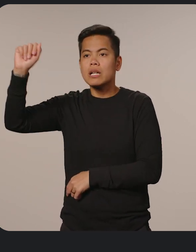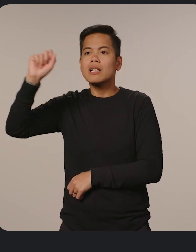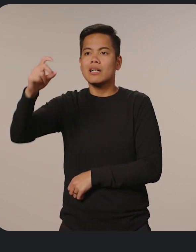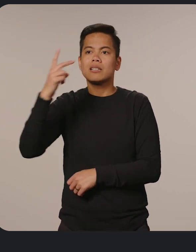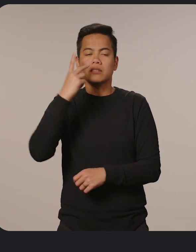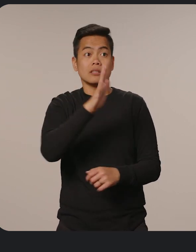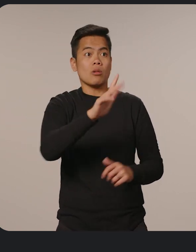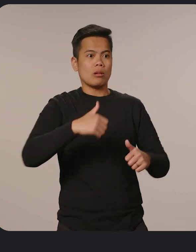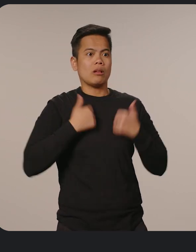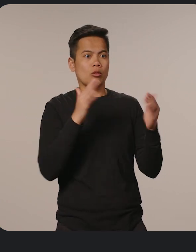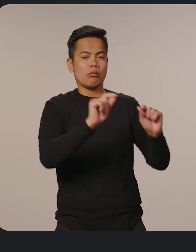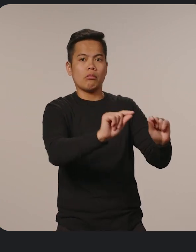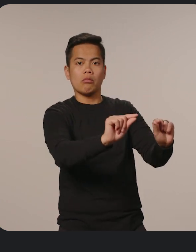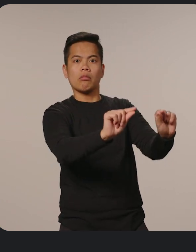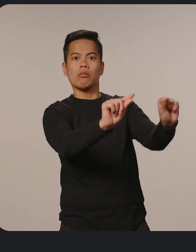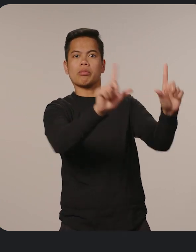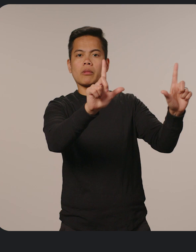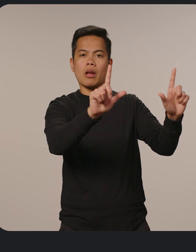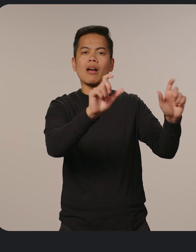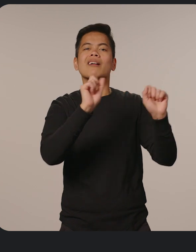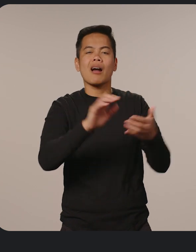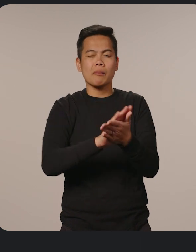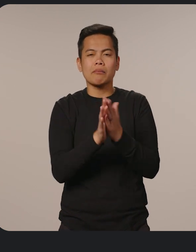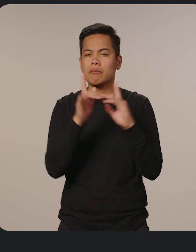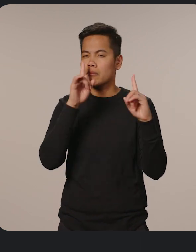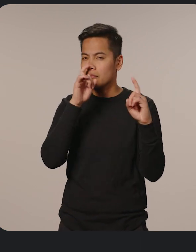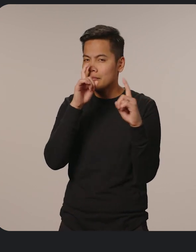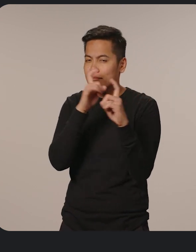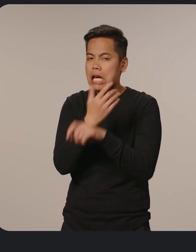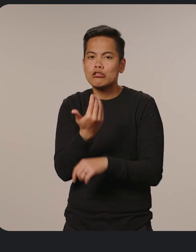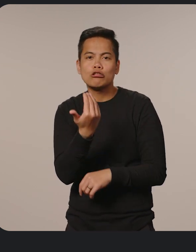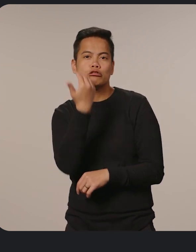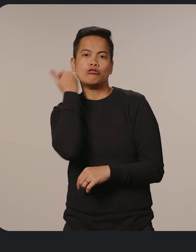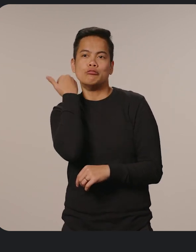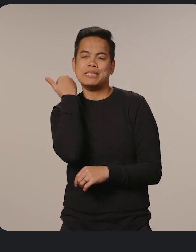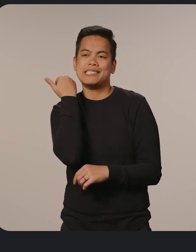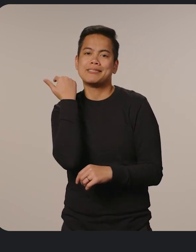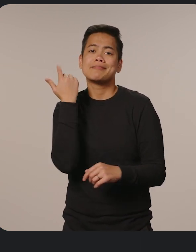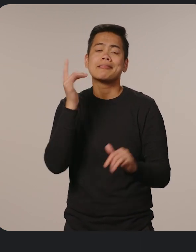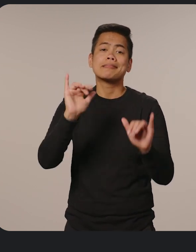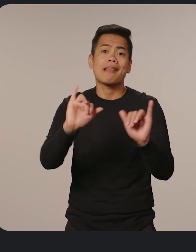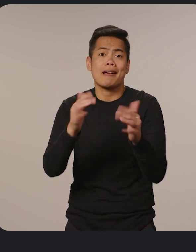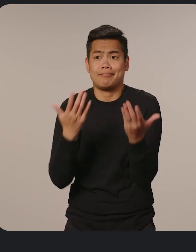Especially when adding variations, such as a daytime behavior to complement sunset behavior